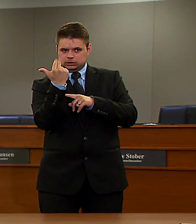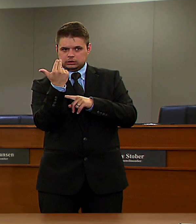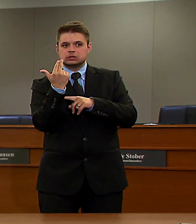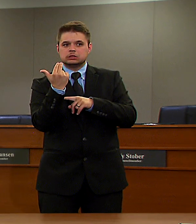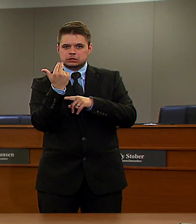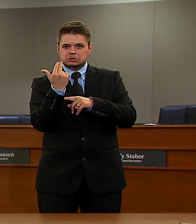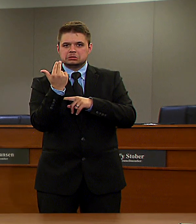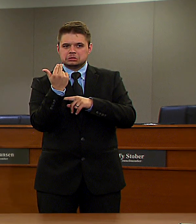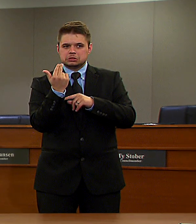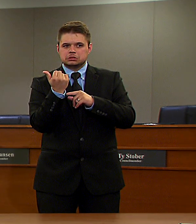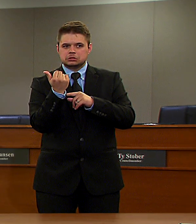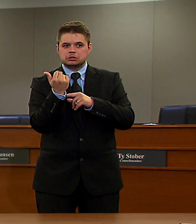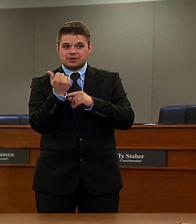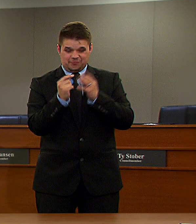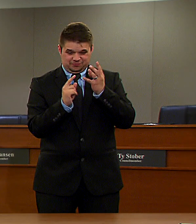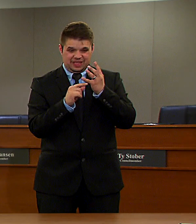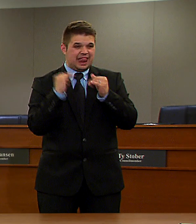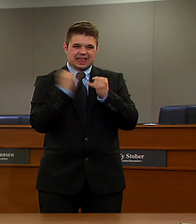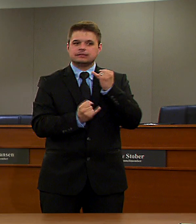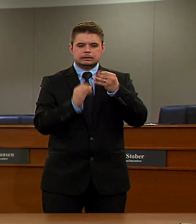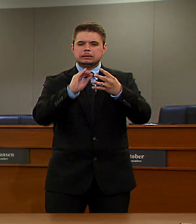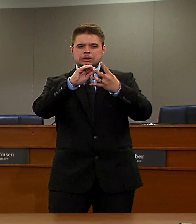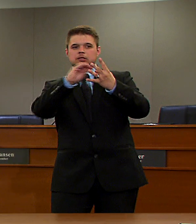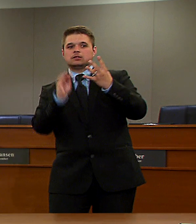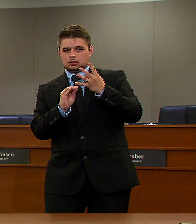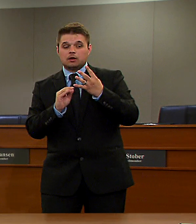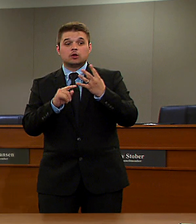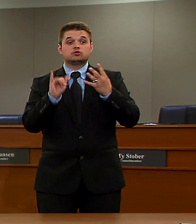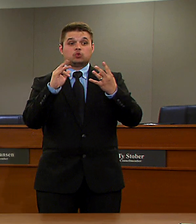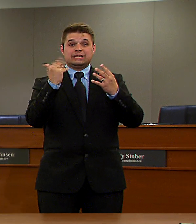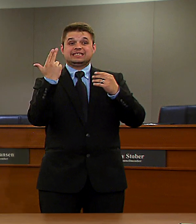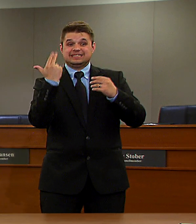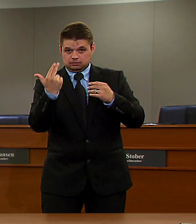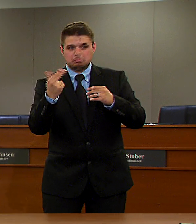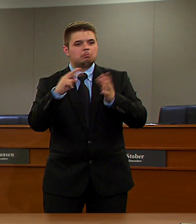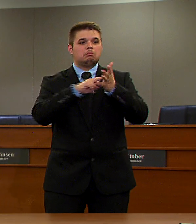At this time, on July 13, it would be allowed for public